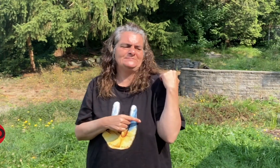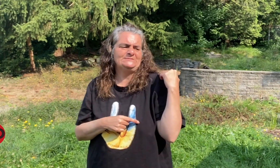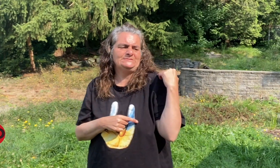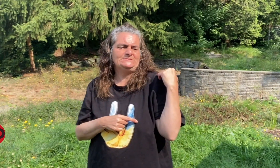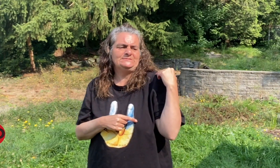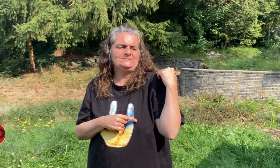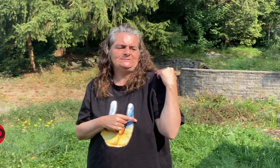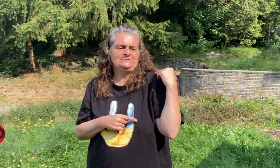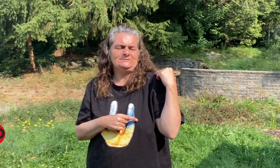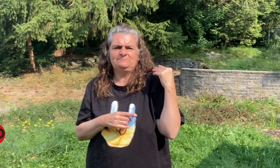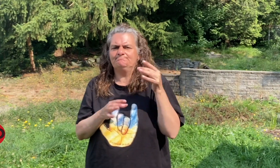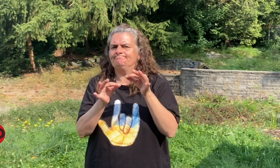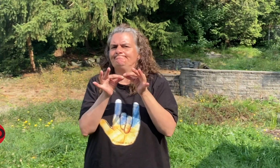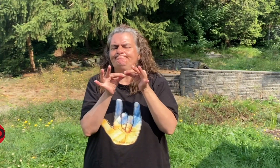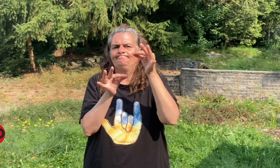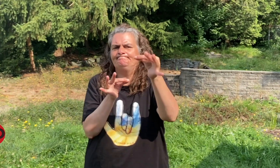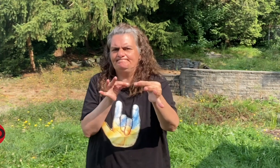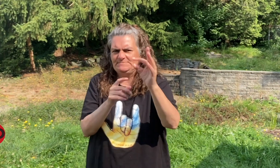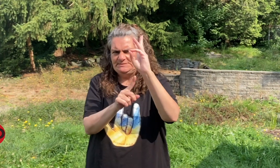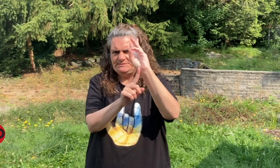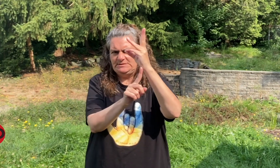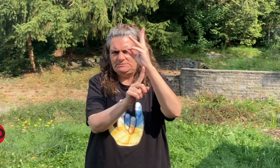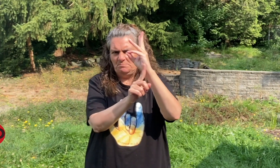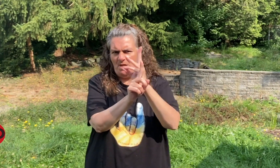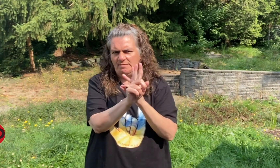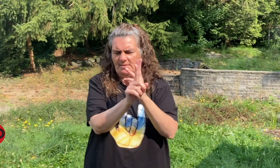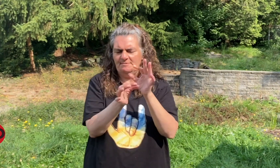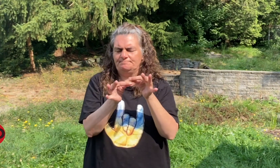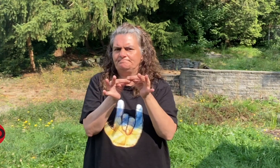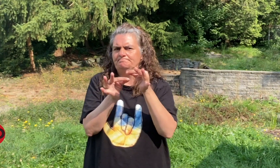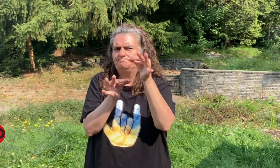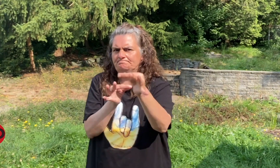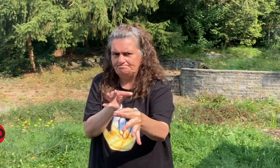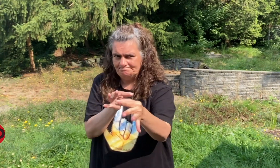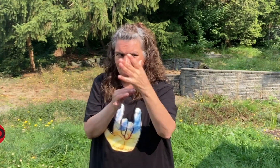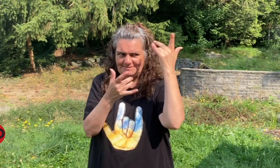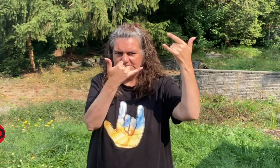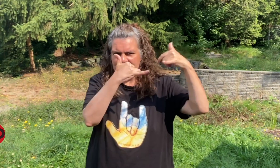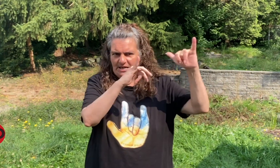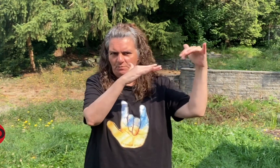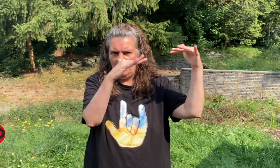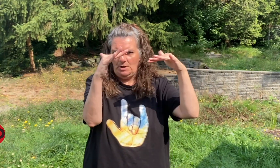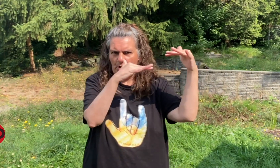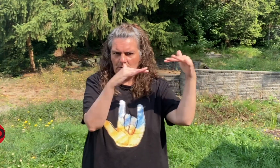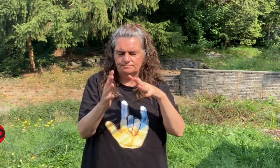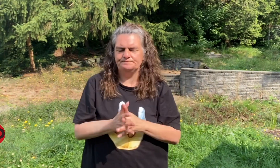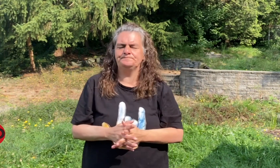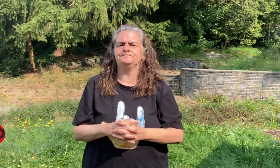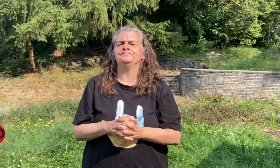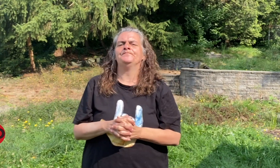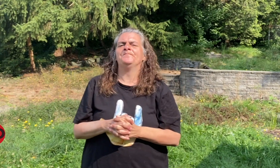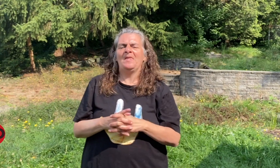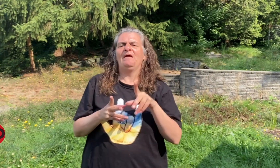then recently it was extended for another 6 months while the war